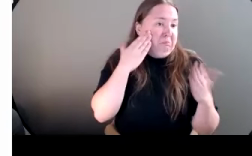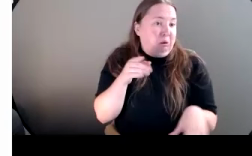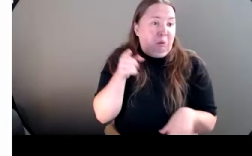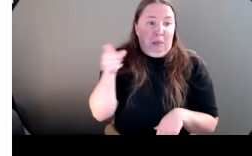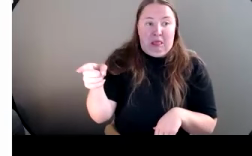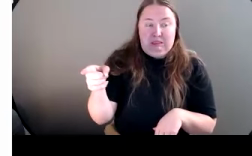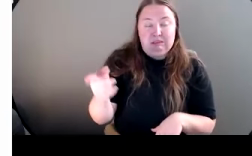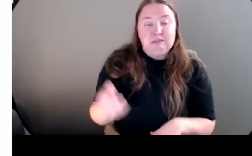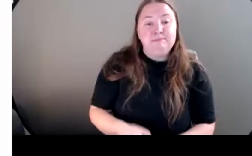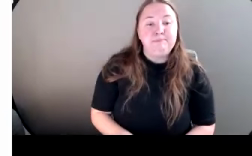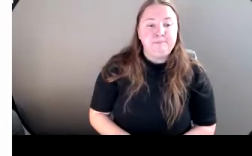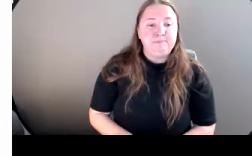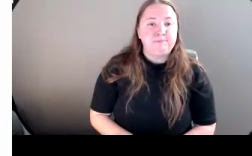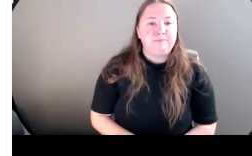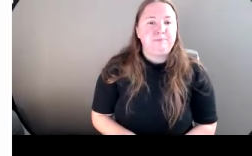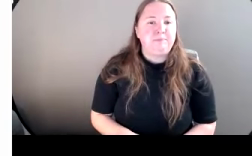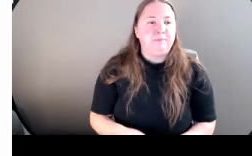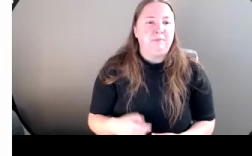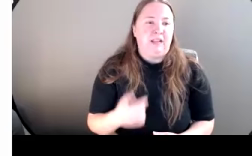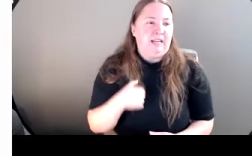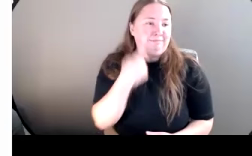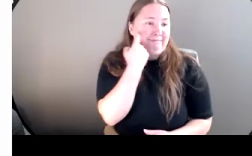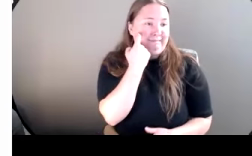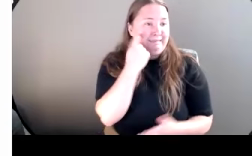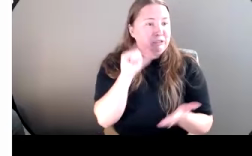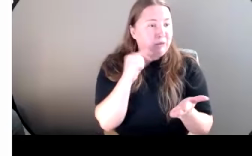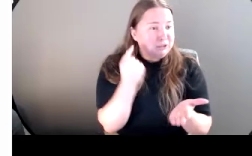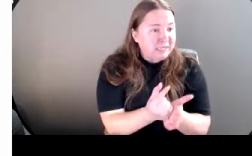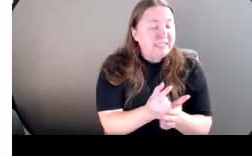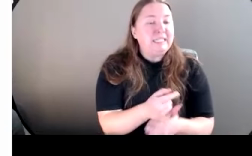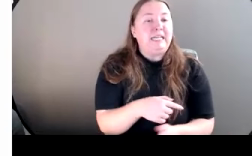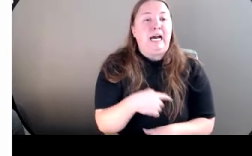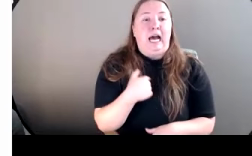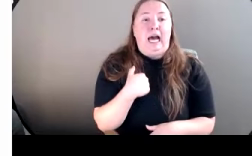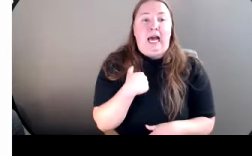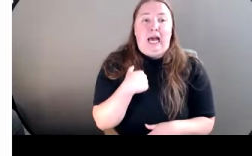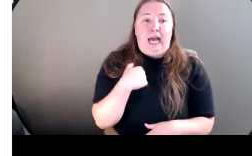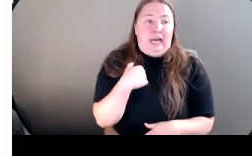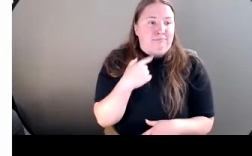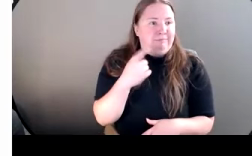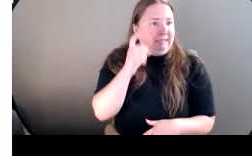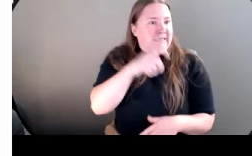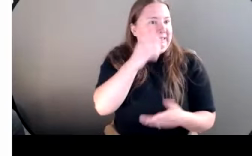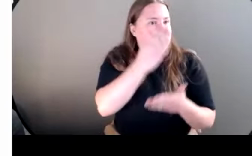And I had recently graduated. They needed someone to teach linguistics here at Fresno City.